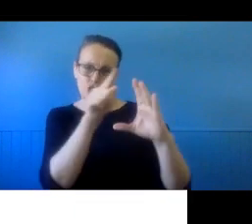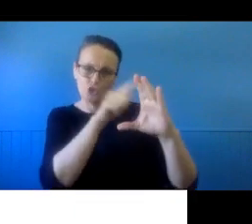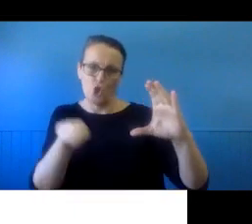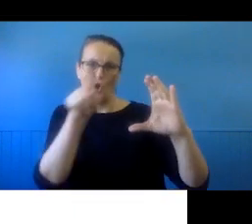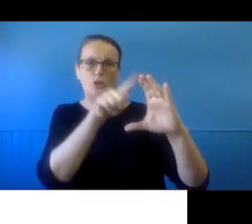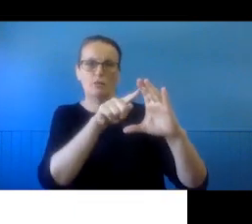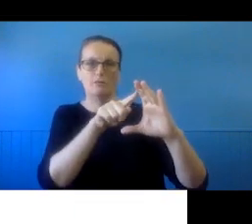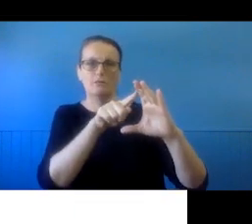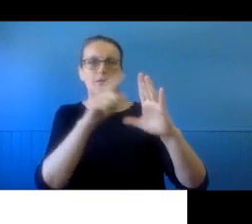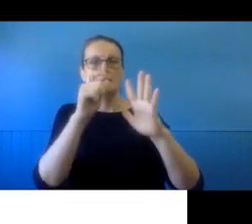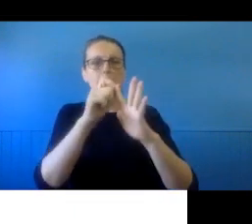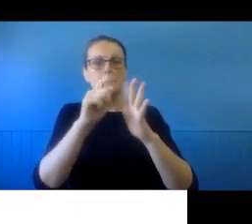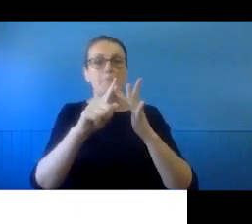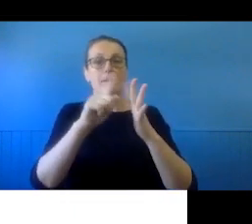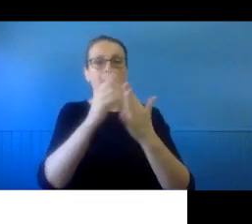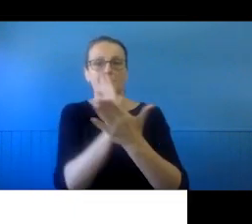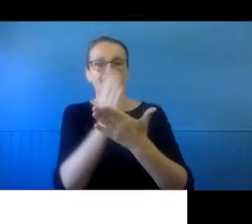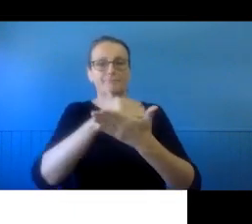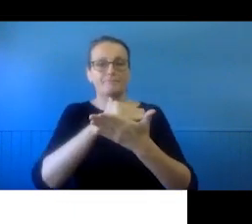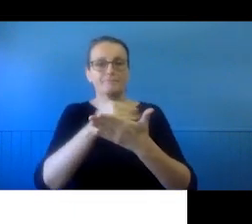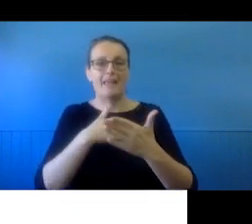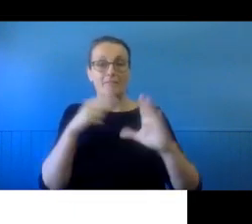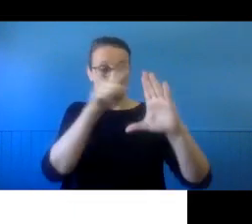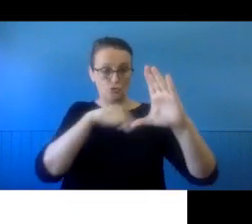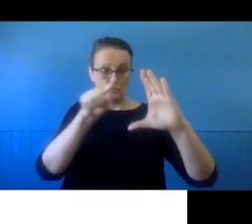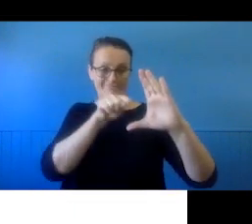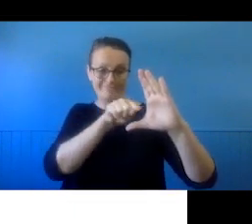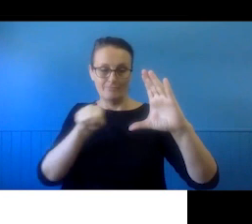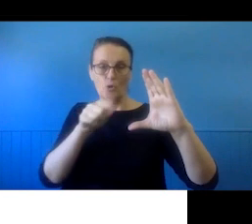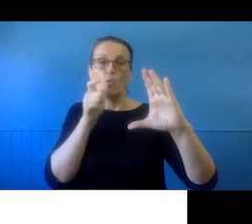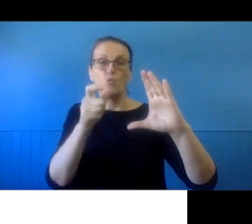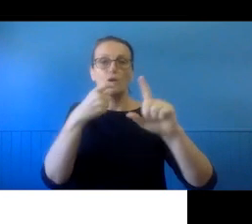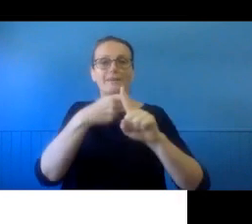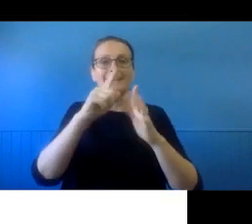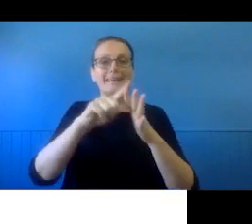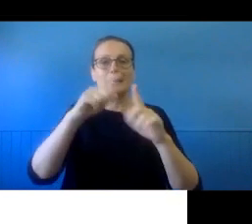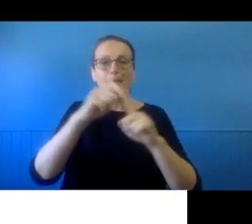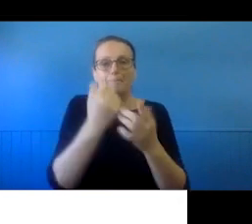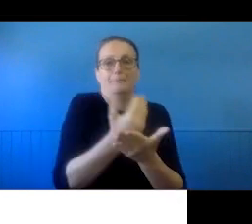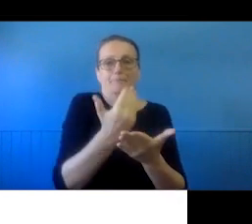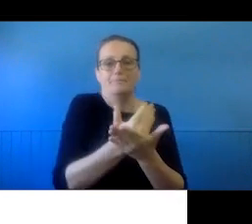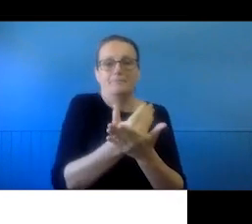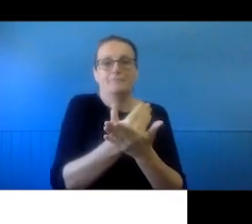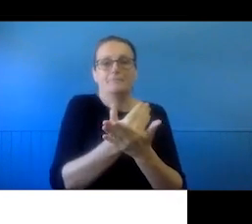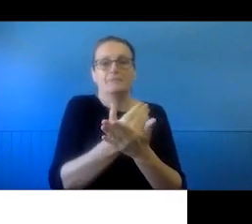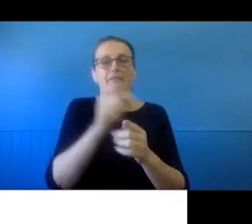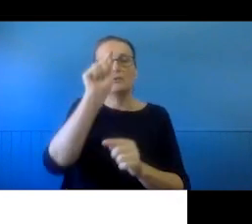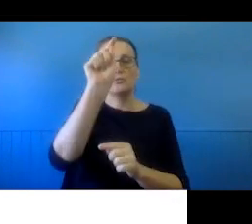chart, with the word "keep" written in it. In the dotted line we have a